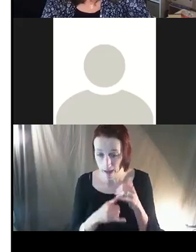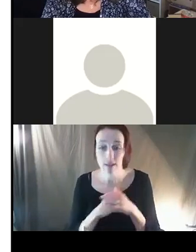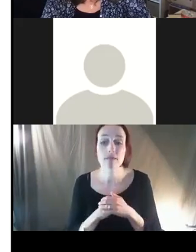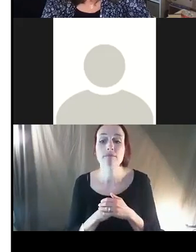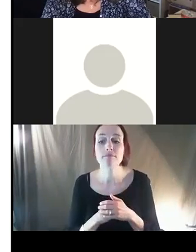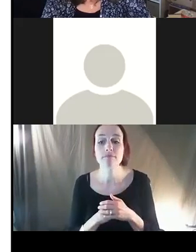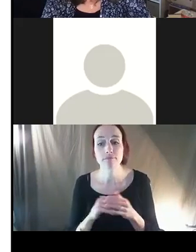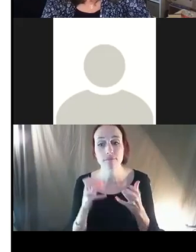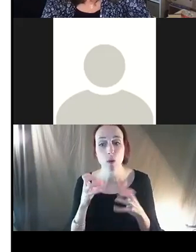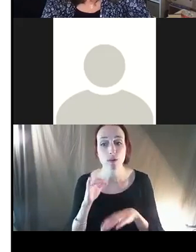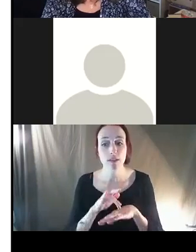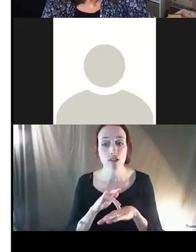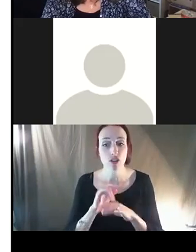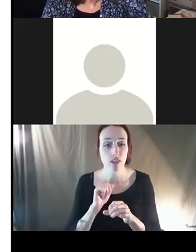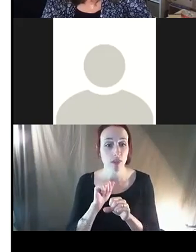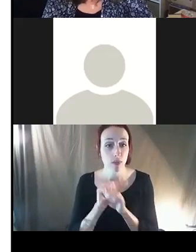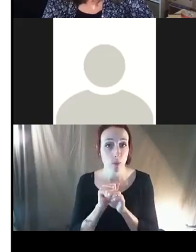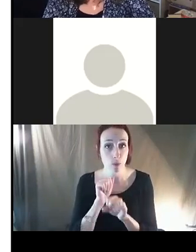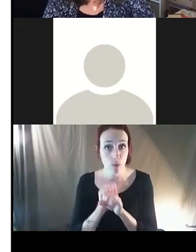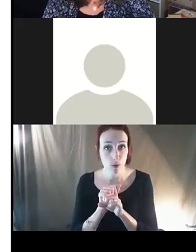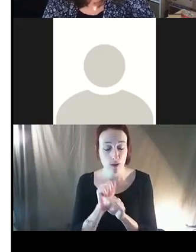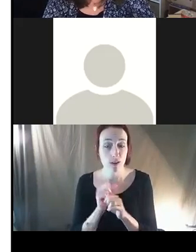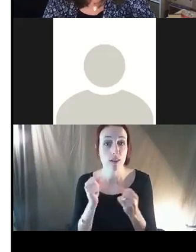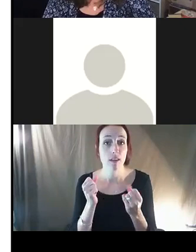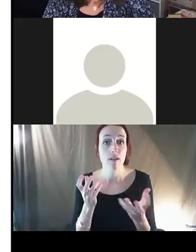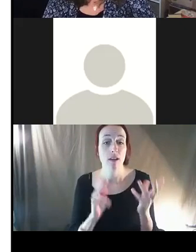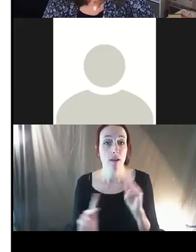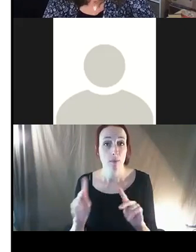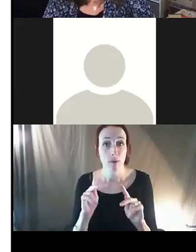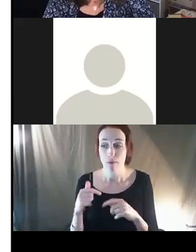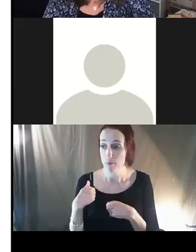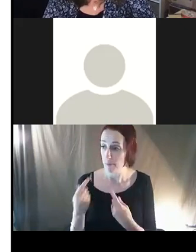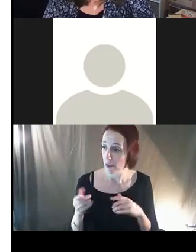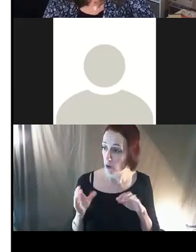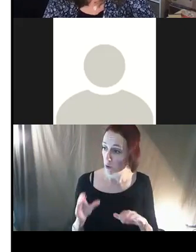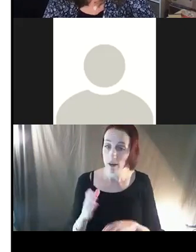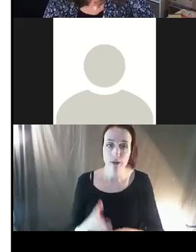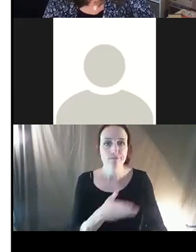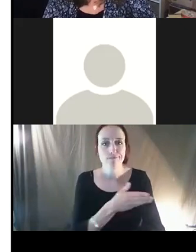the work that a number of people are doing to improve the digital accessibility rules.